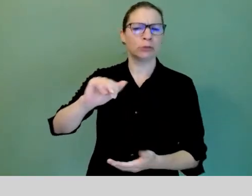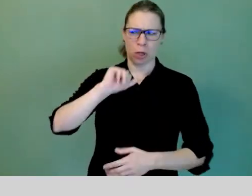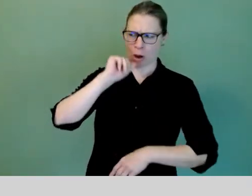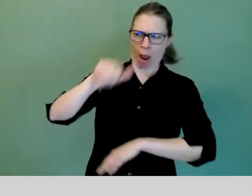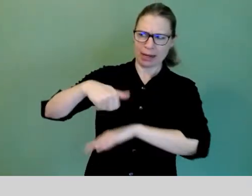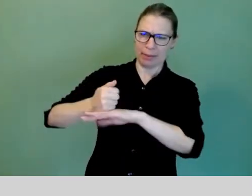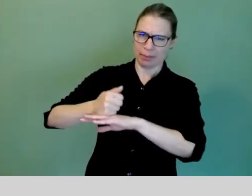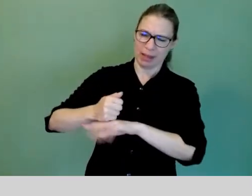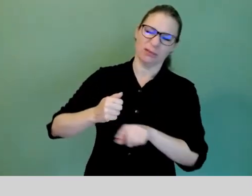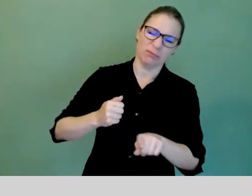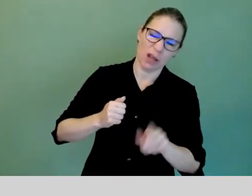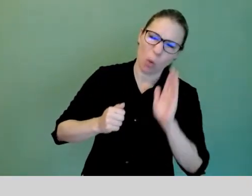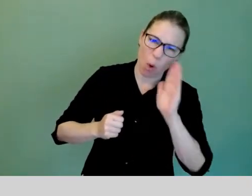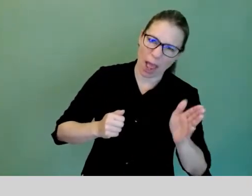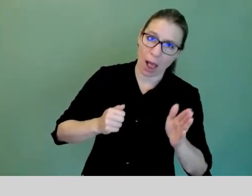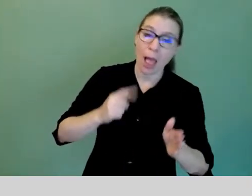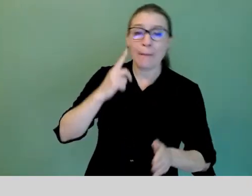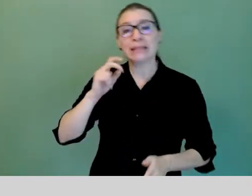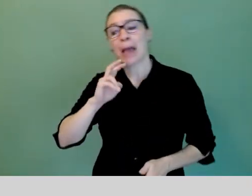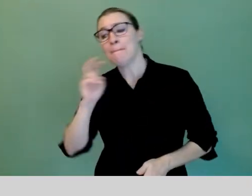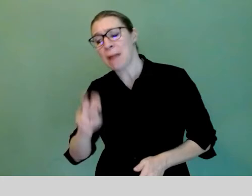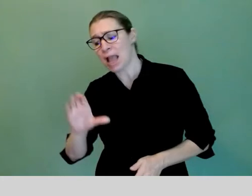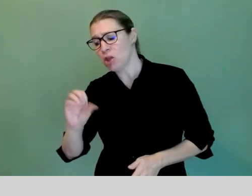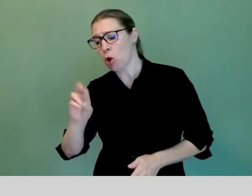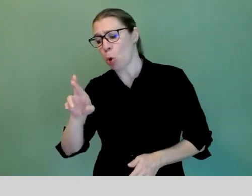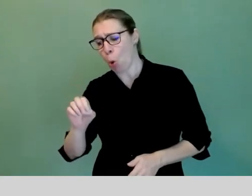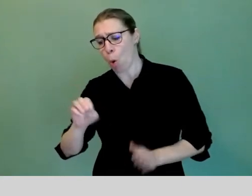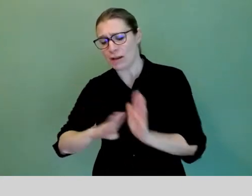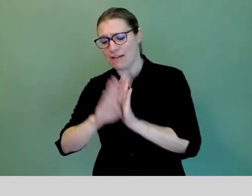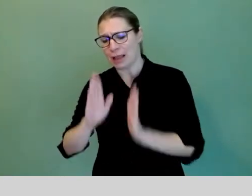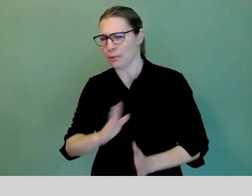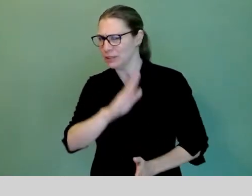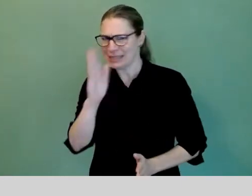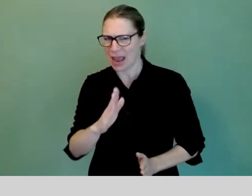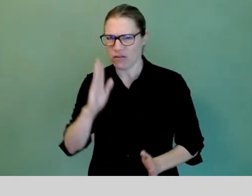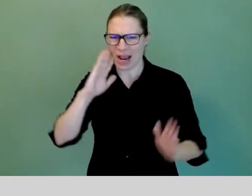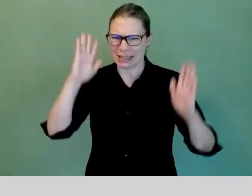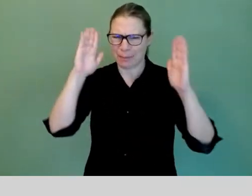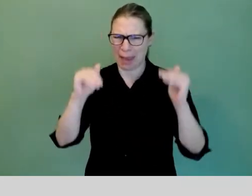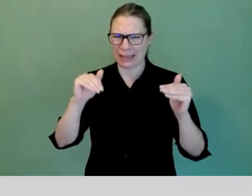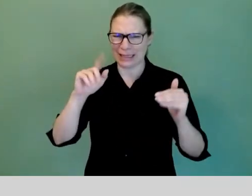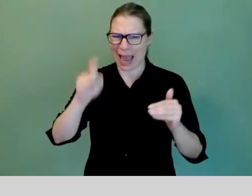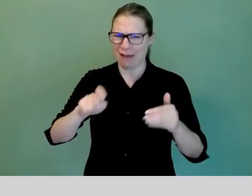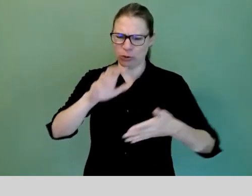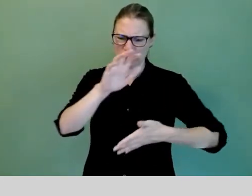which it will because the Python core developers never expected to subtract an ish from True,